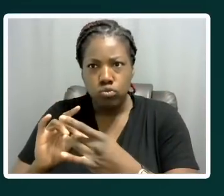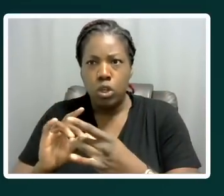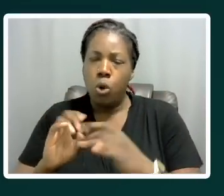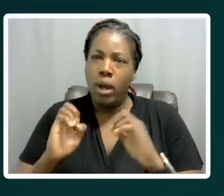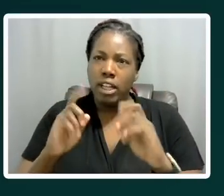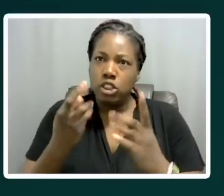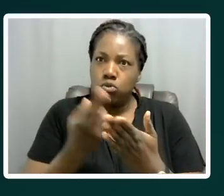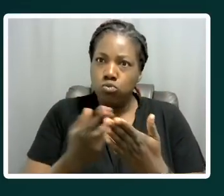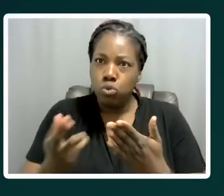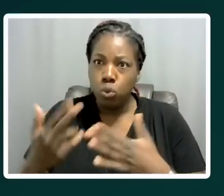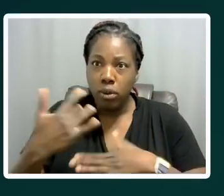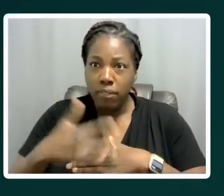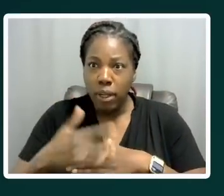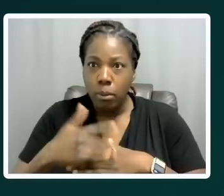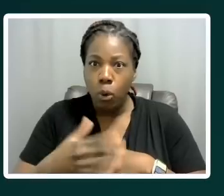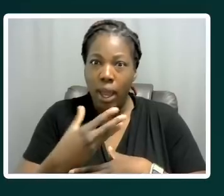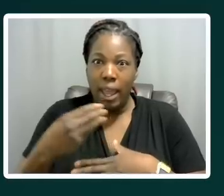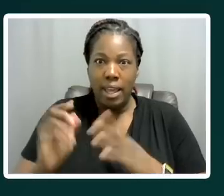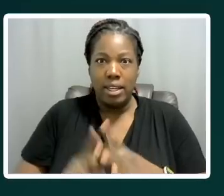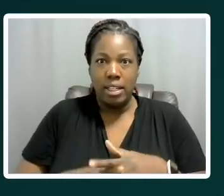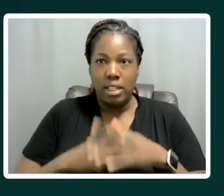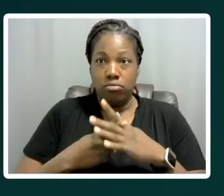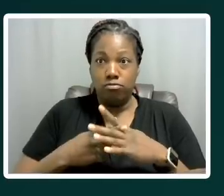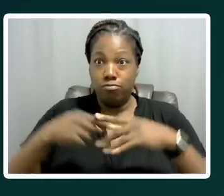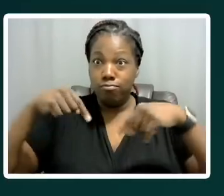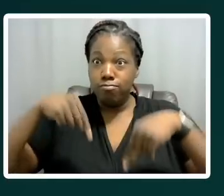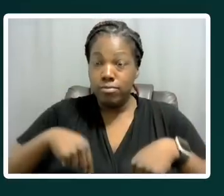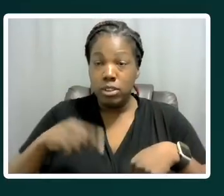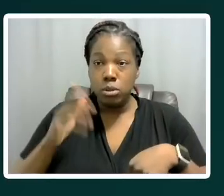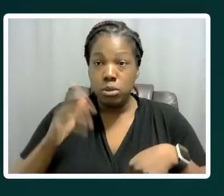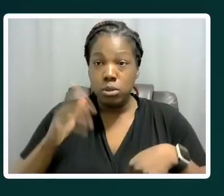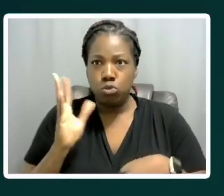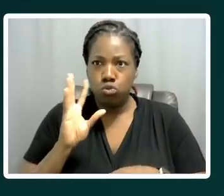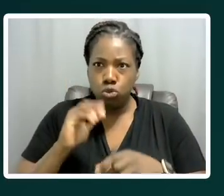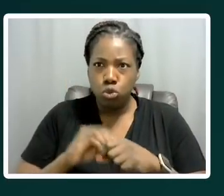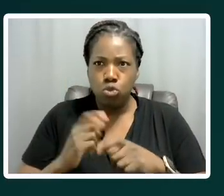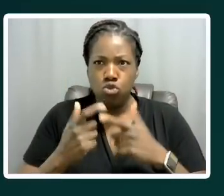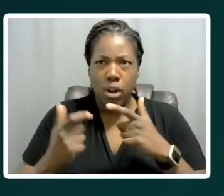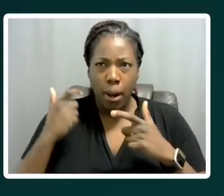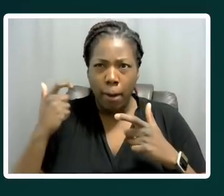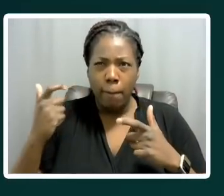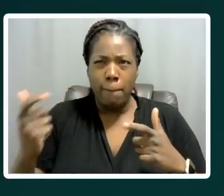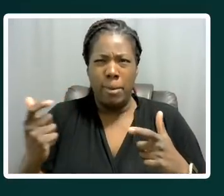and initiatives. The presentation is also part of a larger lineup of over 40 sessions that include